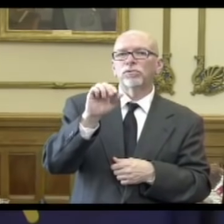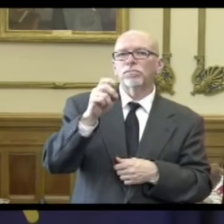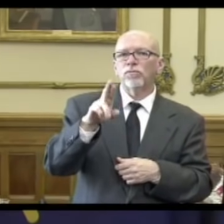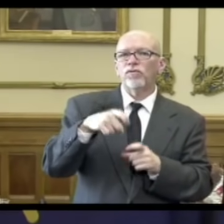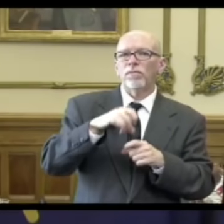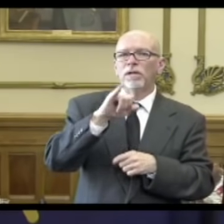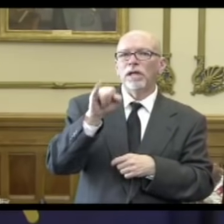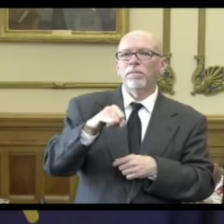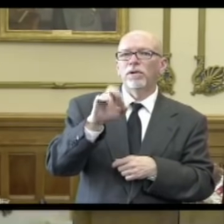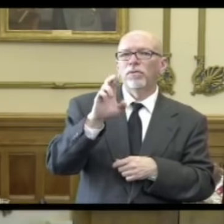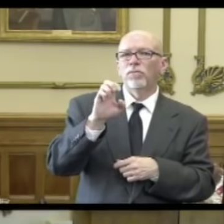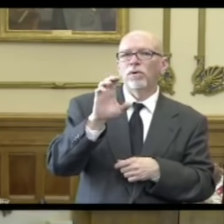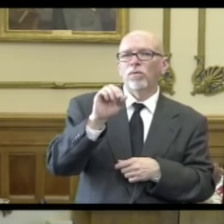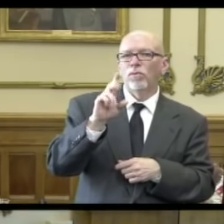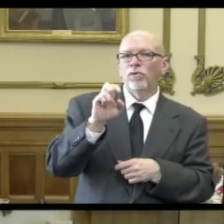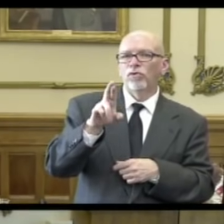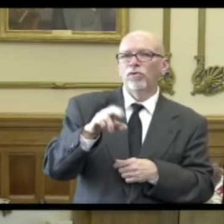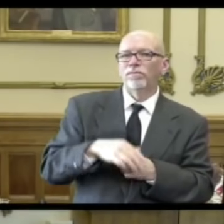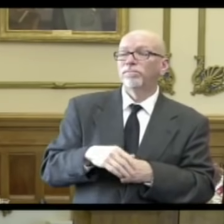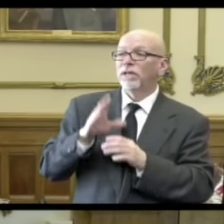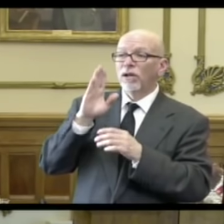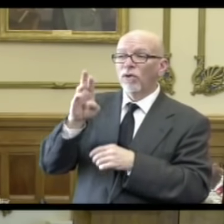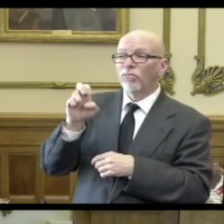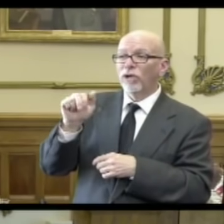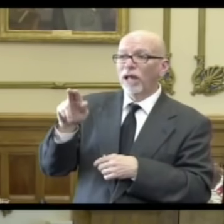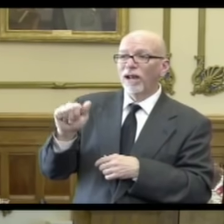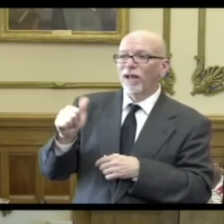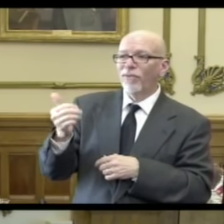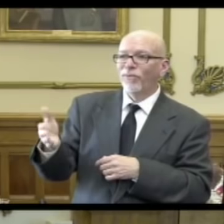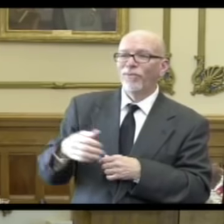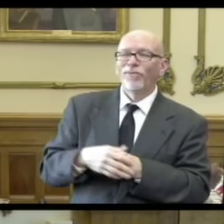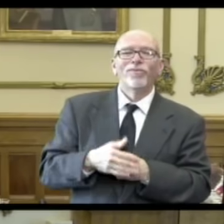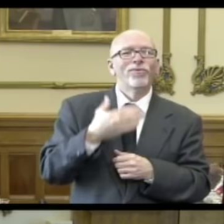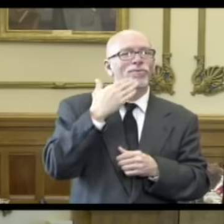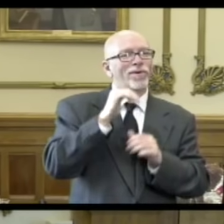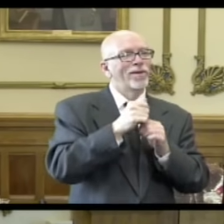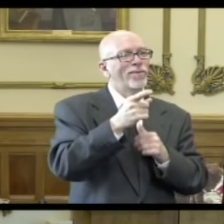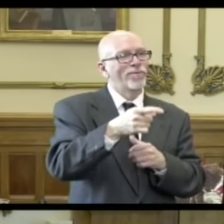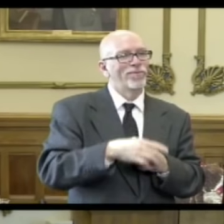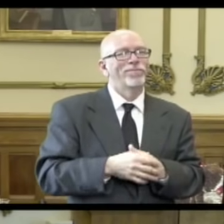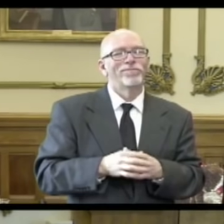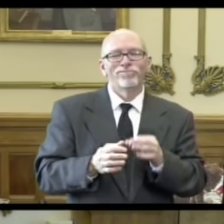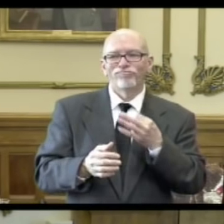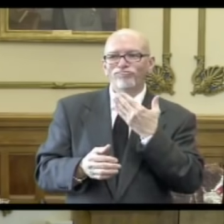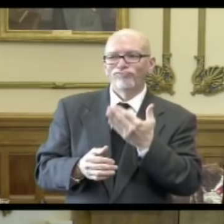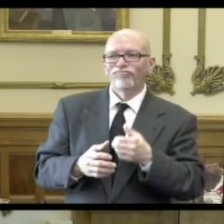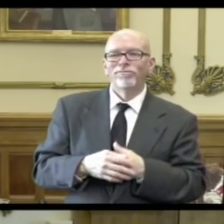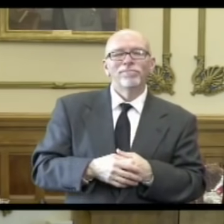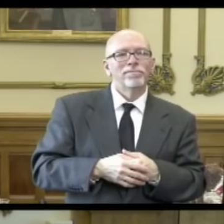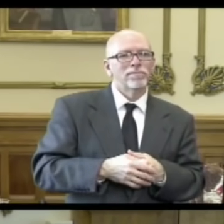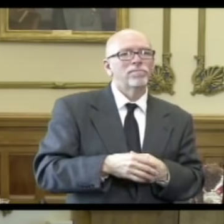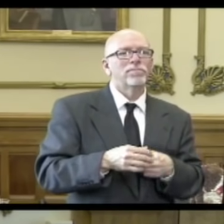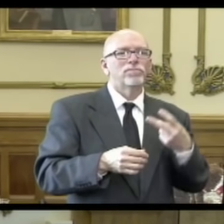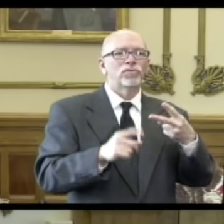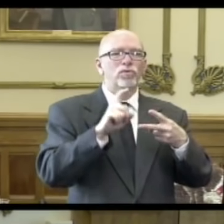AFTER MAY 1ST. BUT NOT TOO FAR OFF IN THE DISTANCE. BRIANNA COOPER, THE INDIANAPOLIS RECORDER.